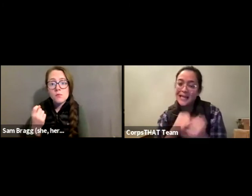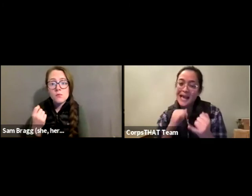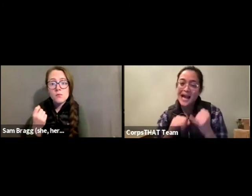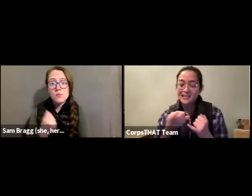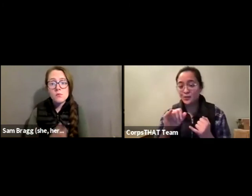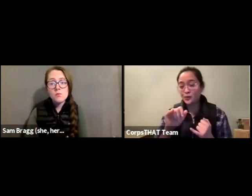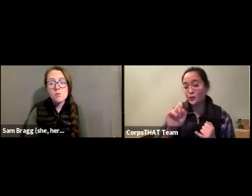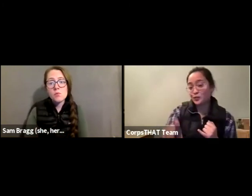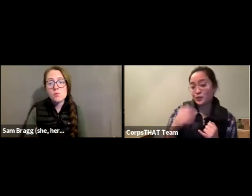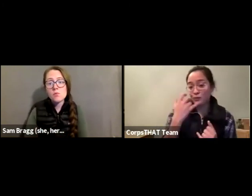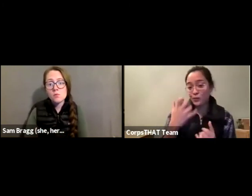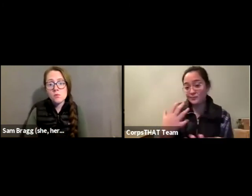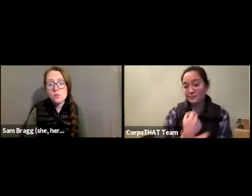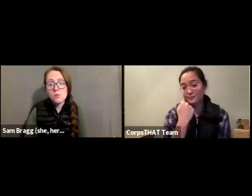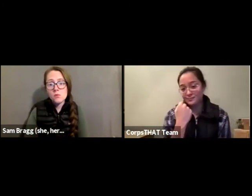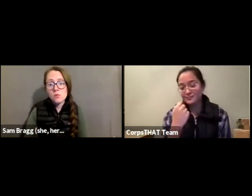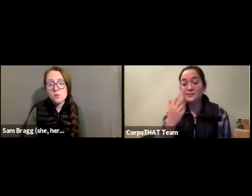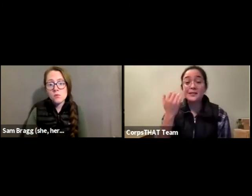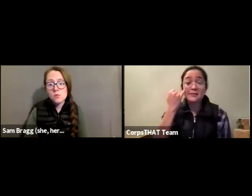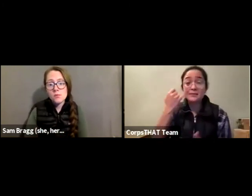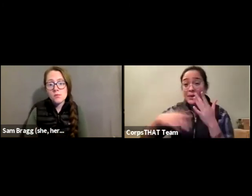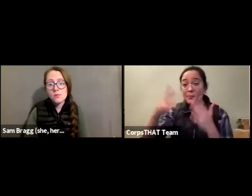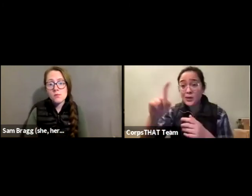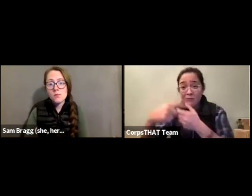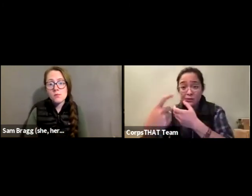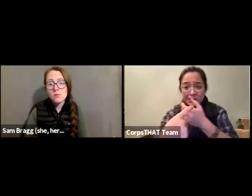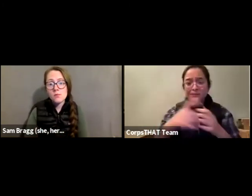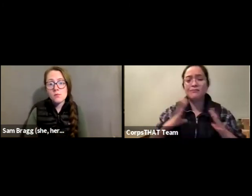is really important and i know we're running out of time here but we do have some great